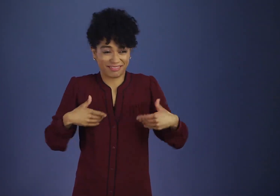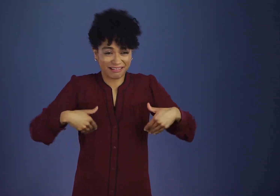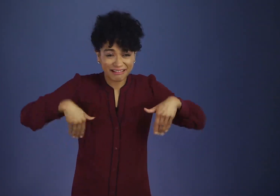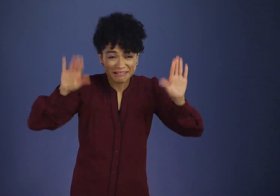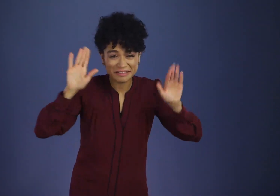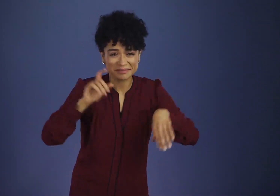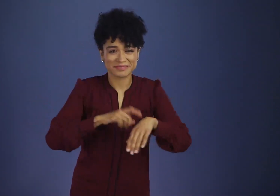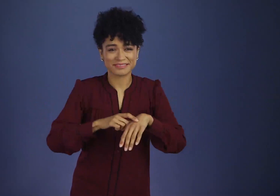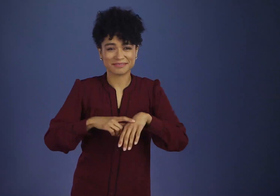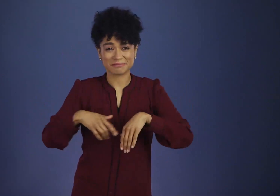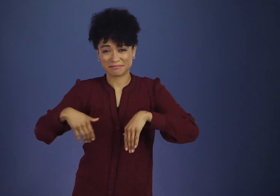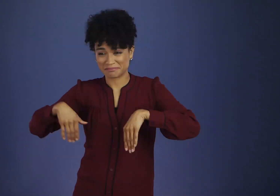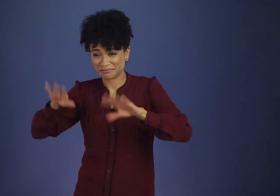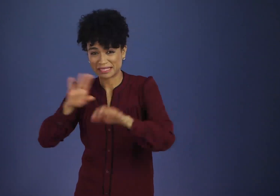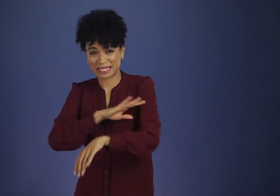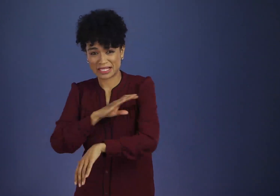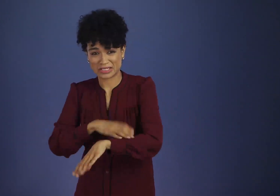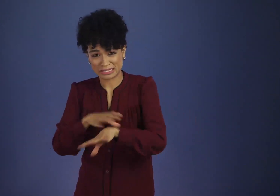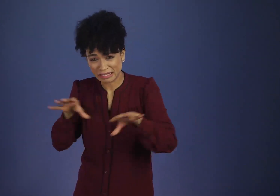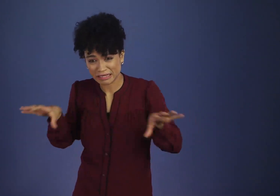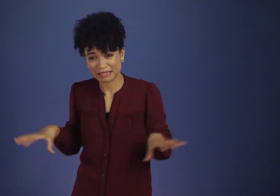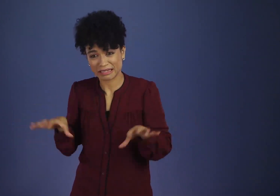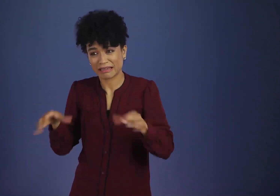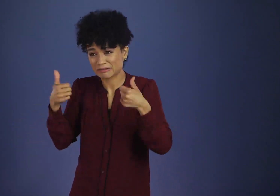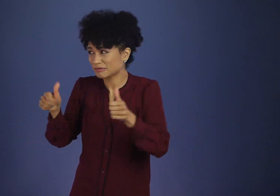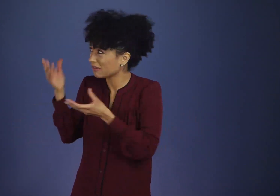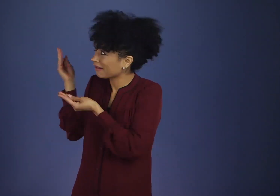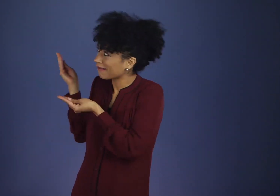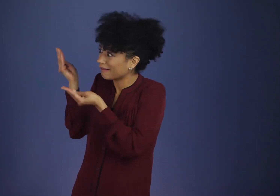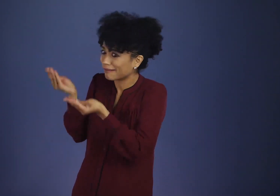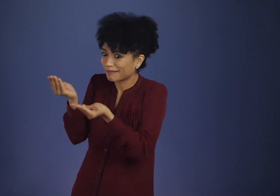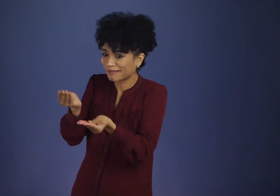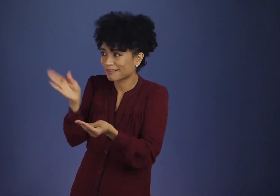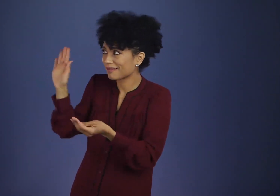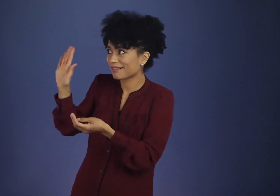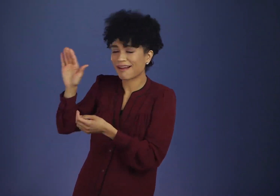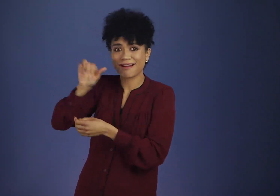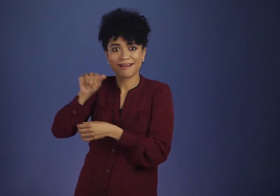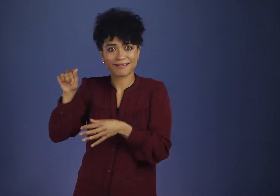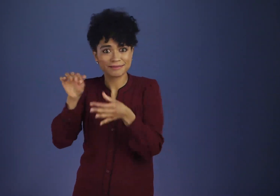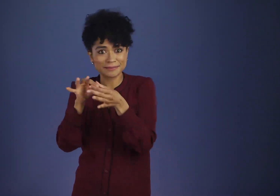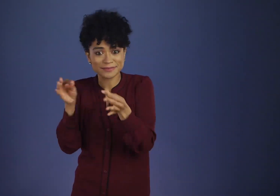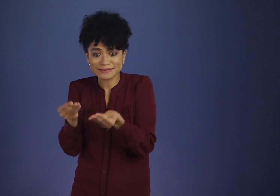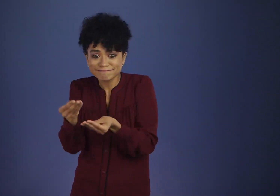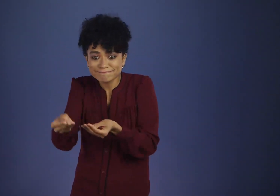Who wants to sacrifice time and energy in trying to carry A.A.'s message to the next sufferer?